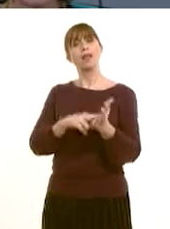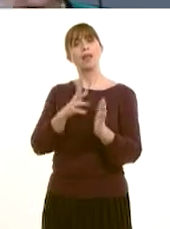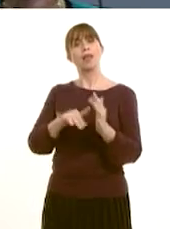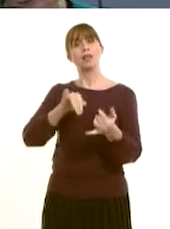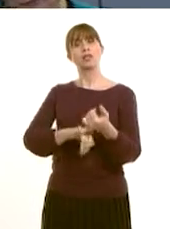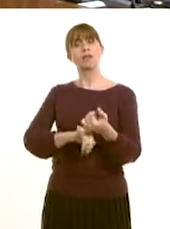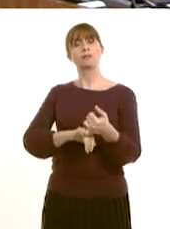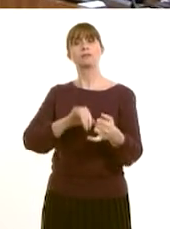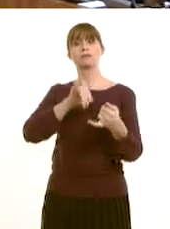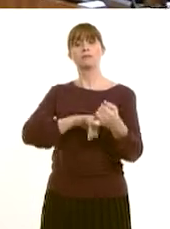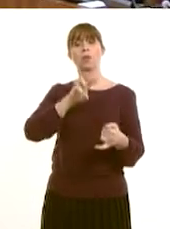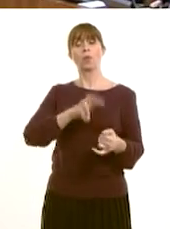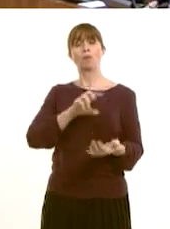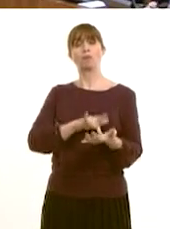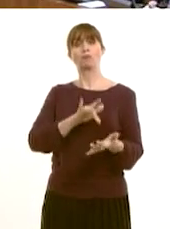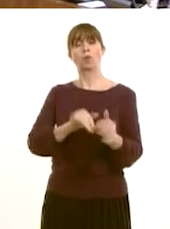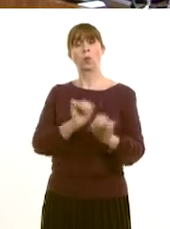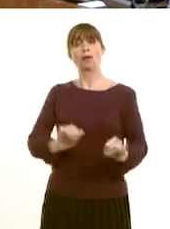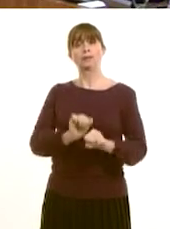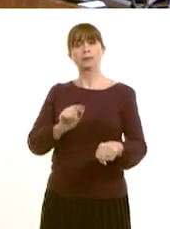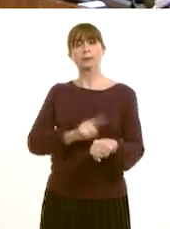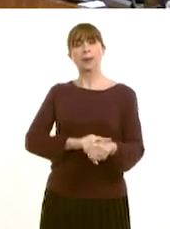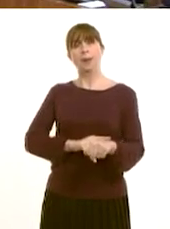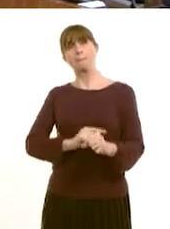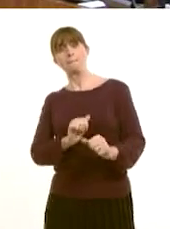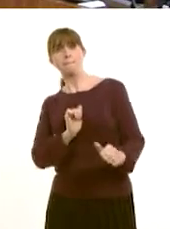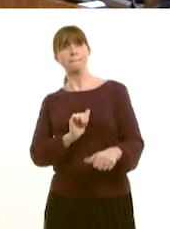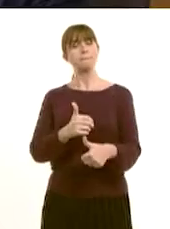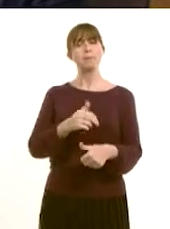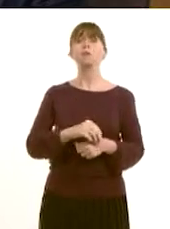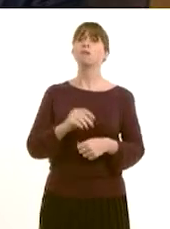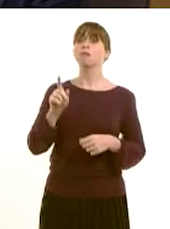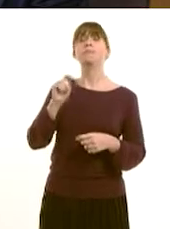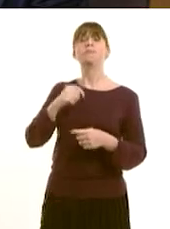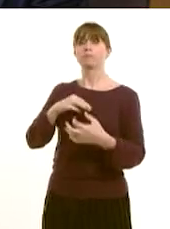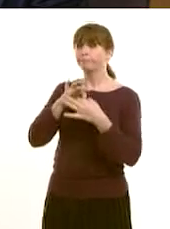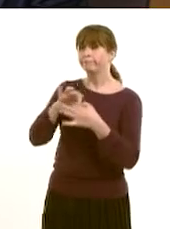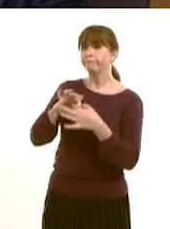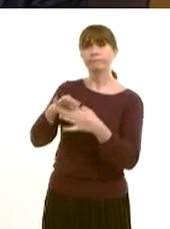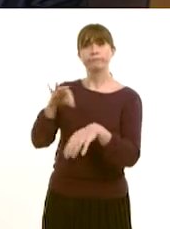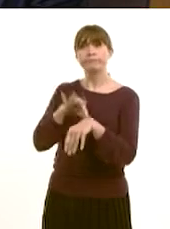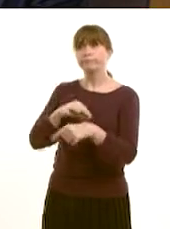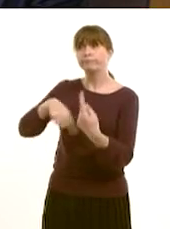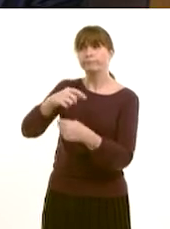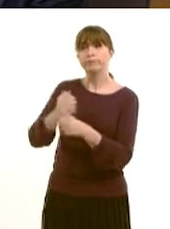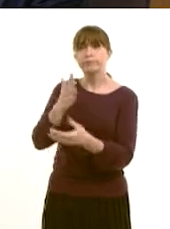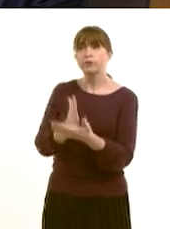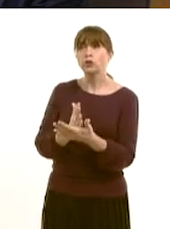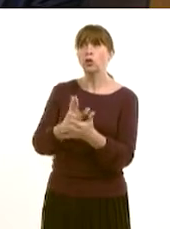OAQ(4)2711(FM) Carwyn Jones: We have set up the planned care programme, led by clinicians, to help develop sustainable services in NHS Wales.